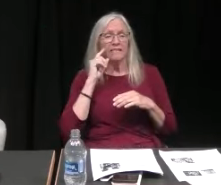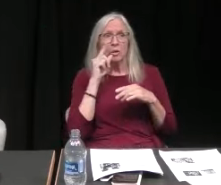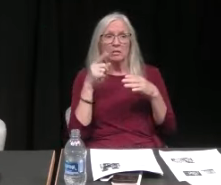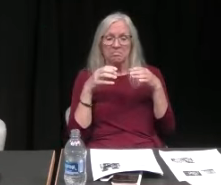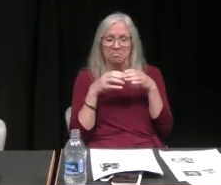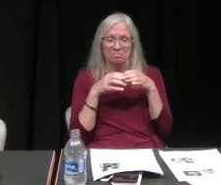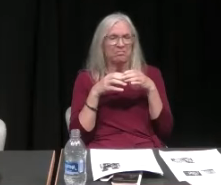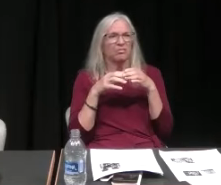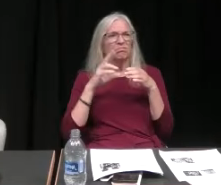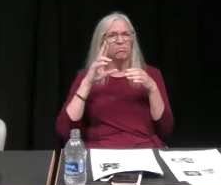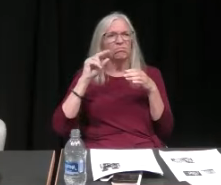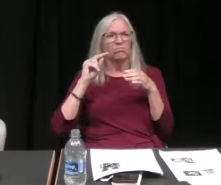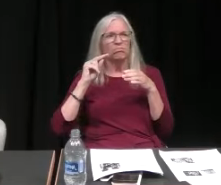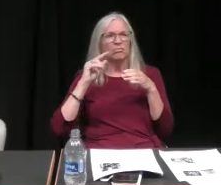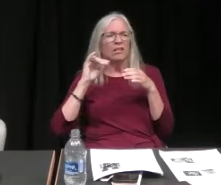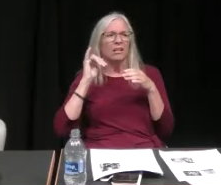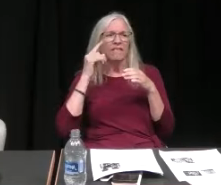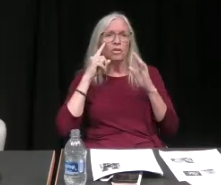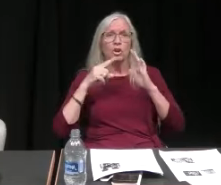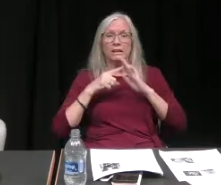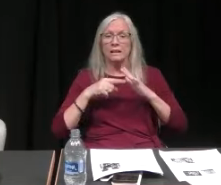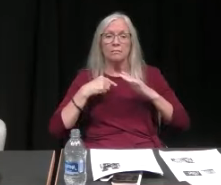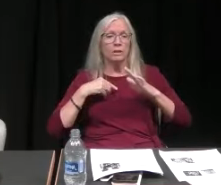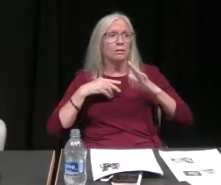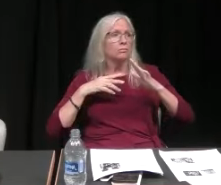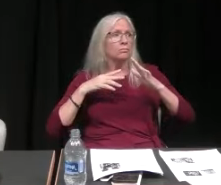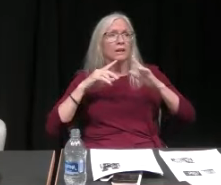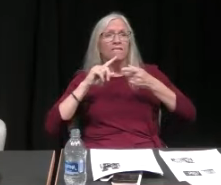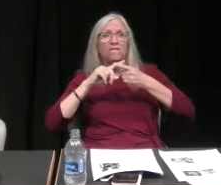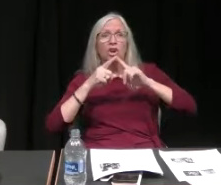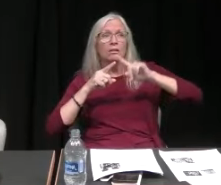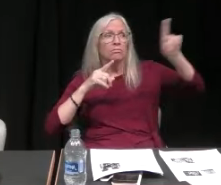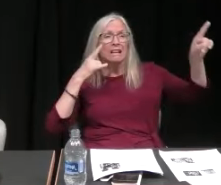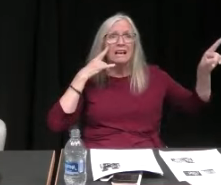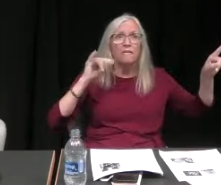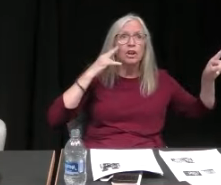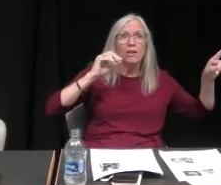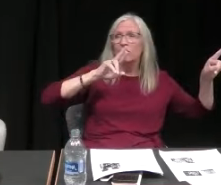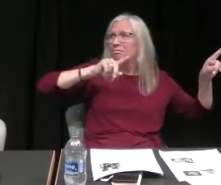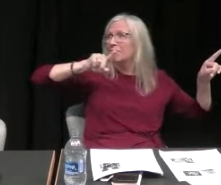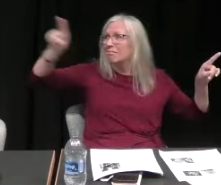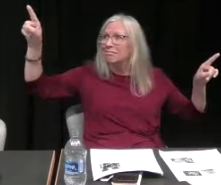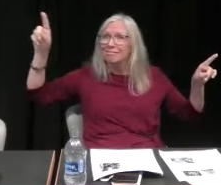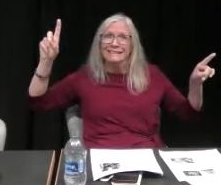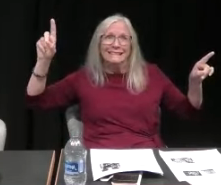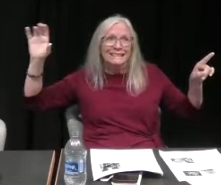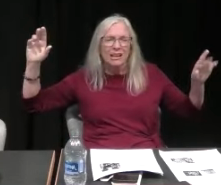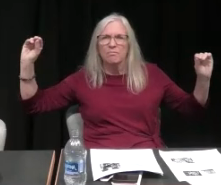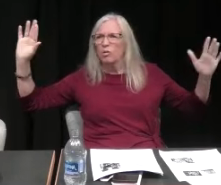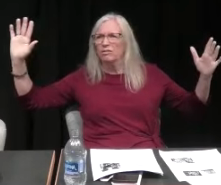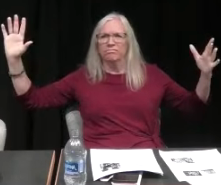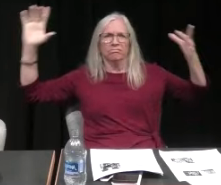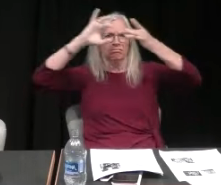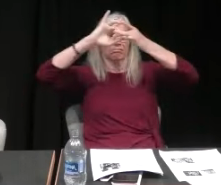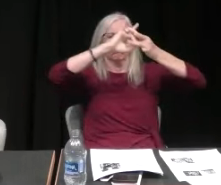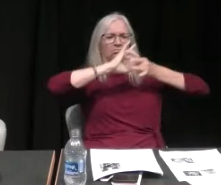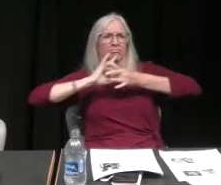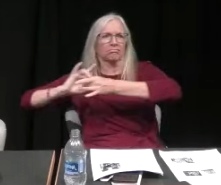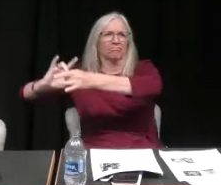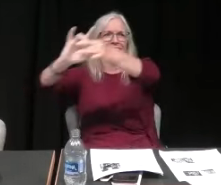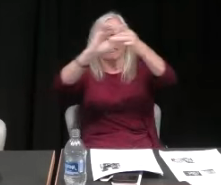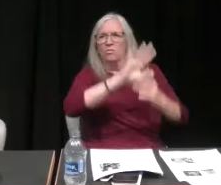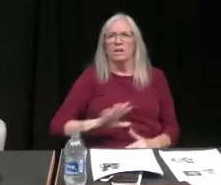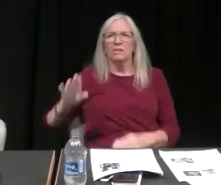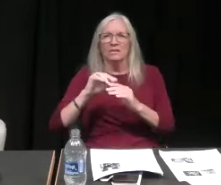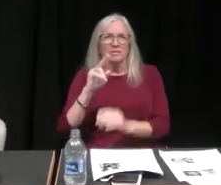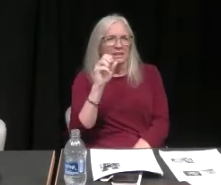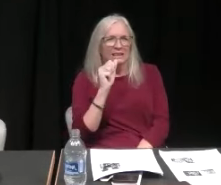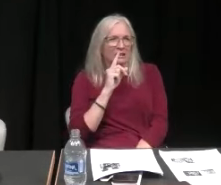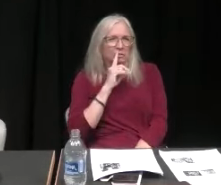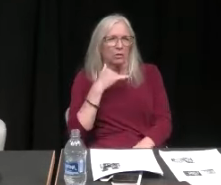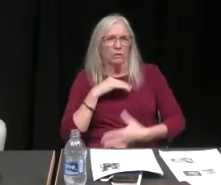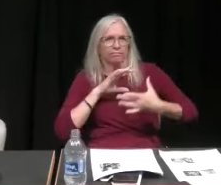of people and deaf people it's not just um a a group that's localized to your community we're